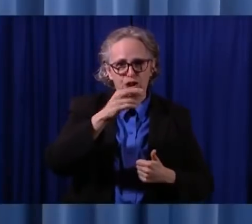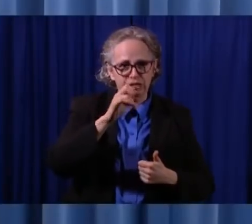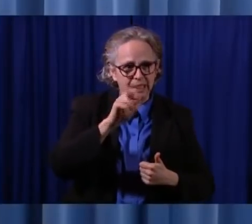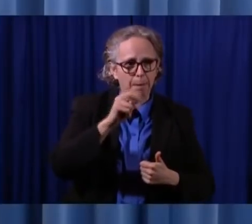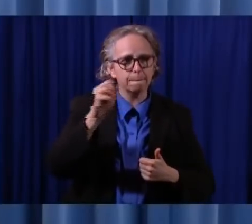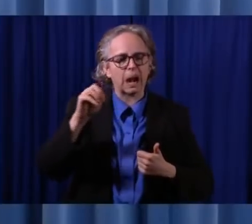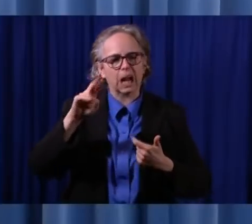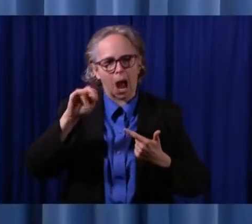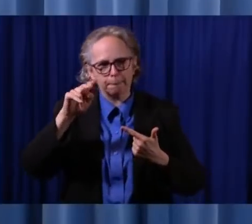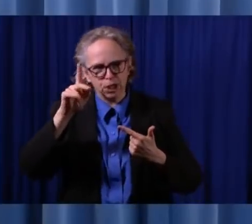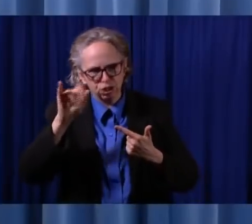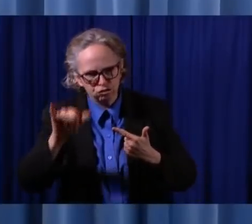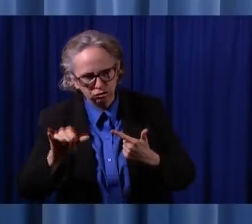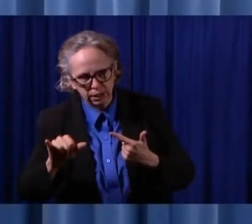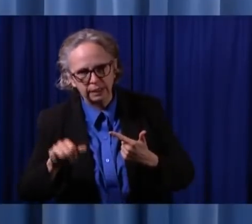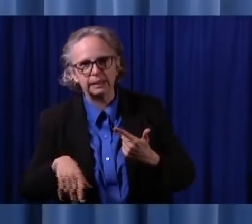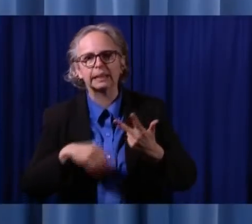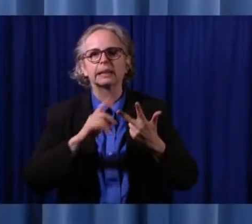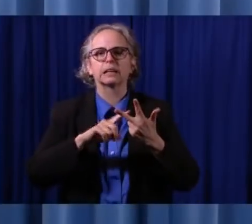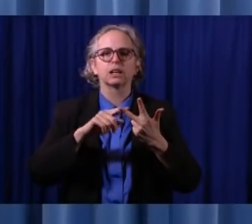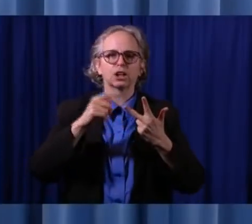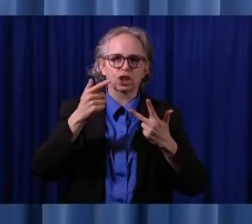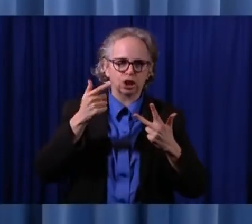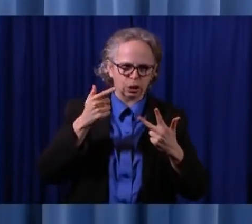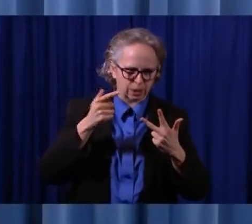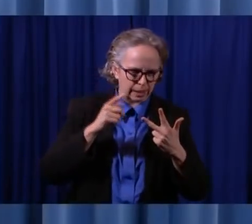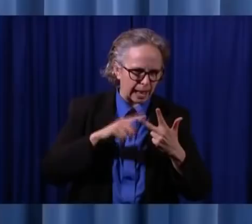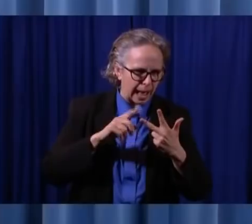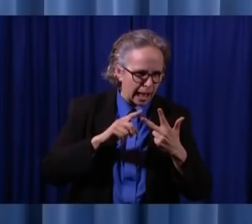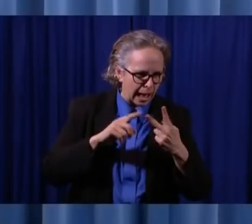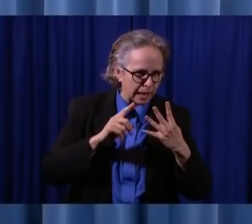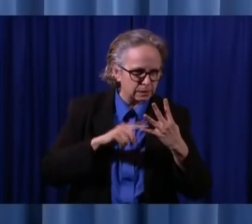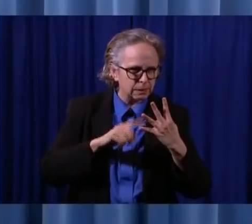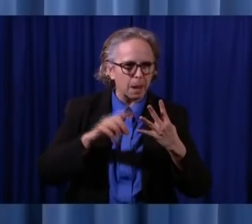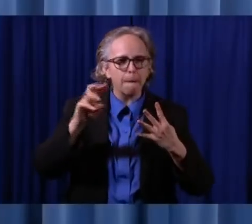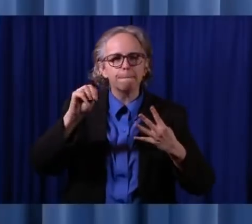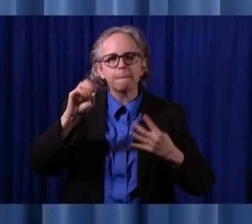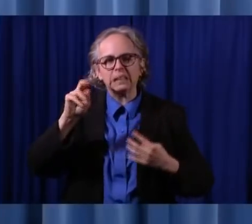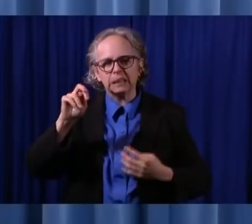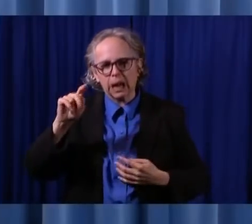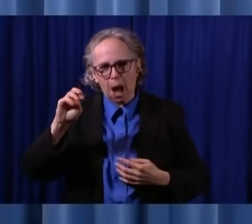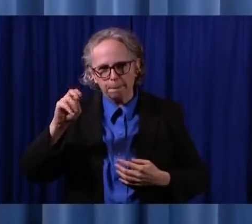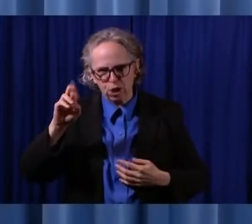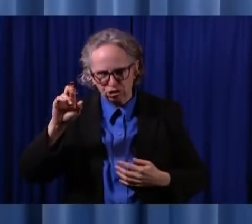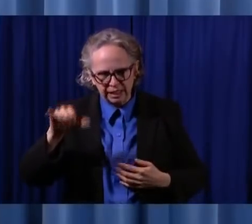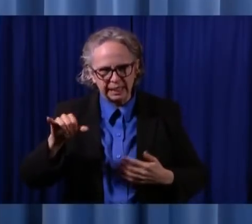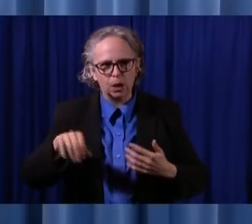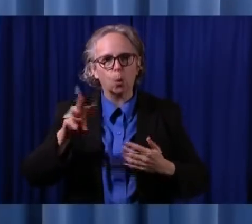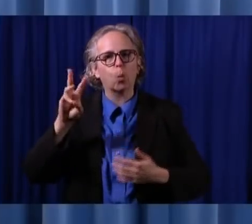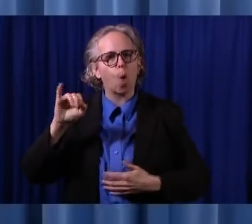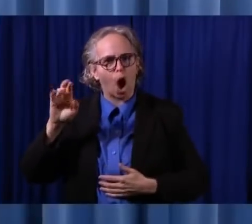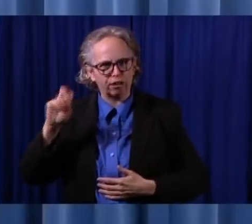COUNTIES IN MONTGOMERY, GREEN, CLARK, WARREN, AND HAMILTON